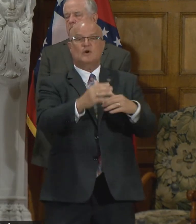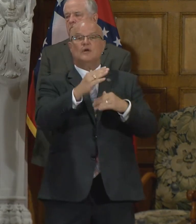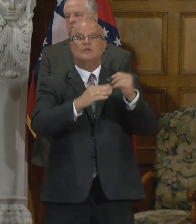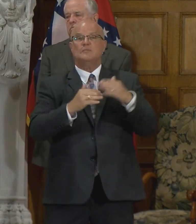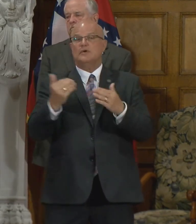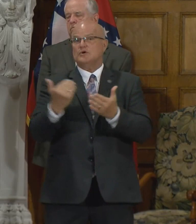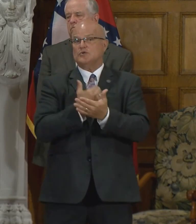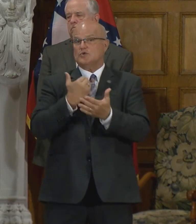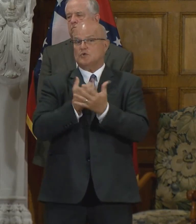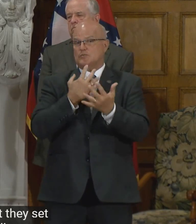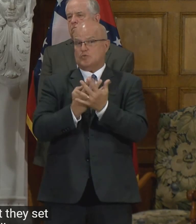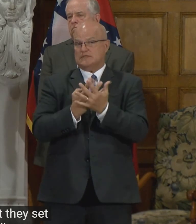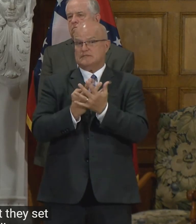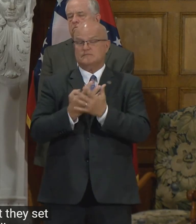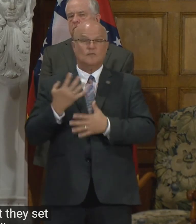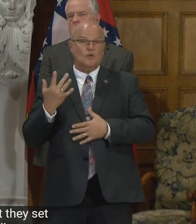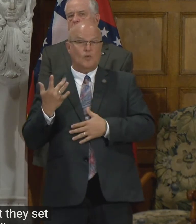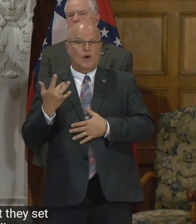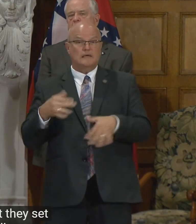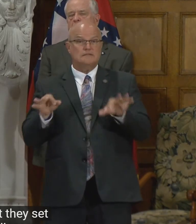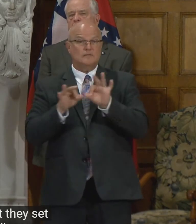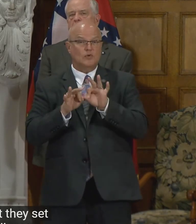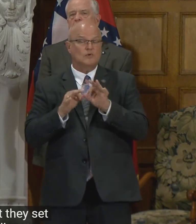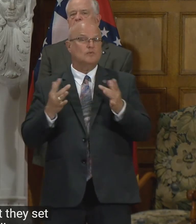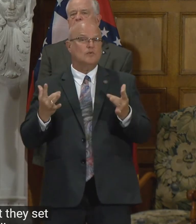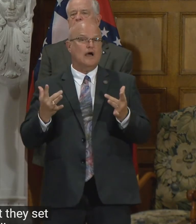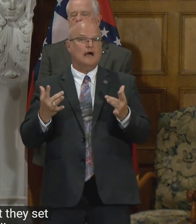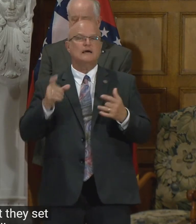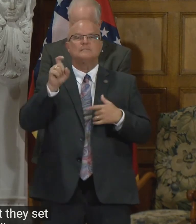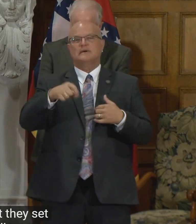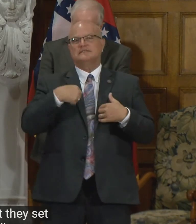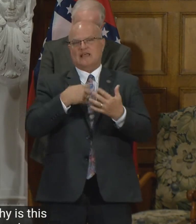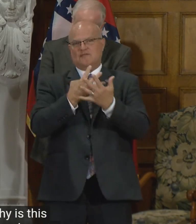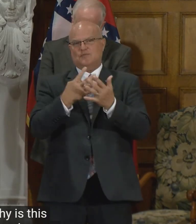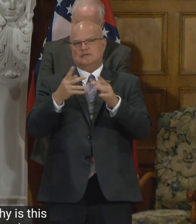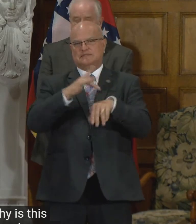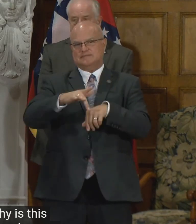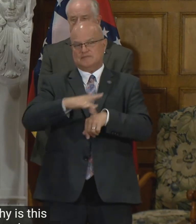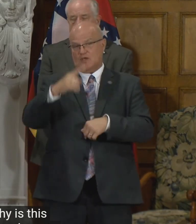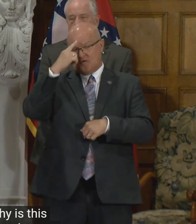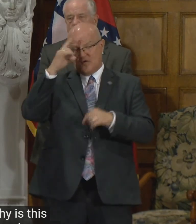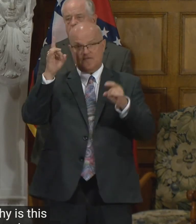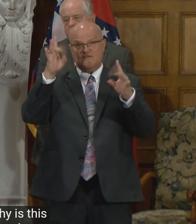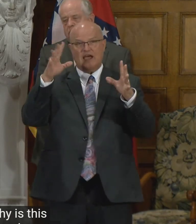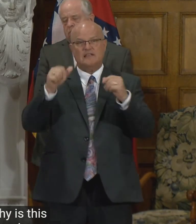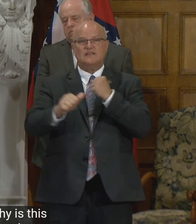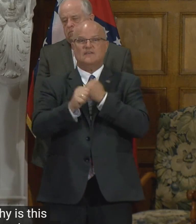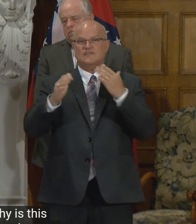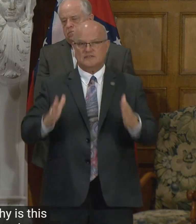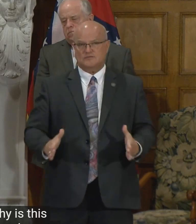Why is this important is because you have to have prison space. For violent offenders and you also have